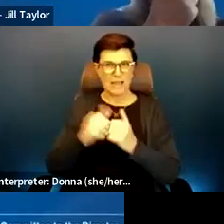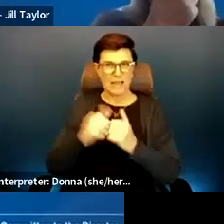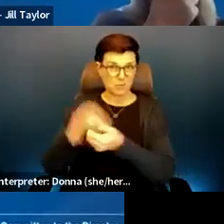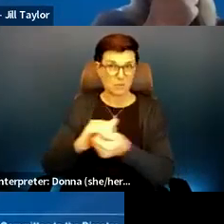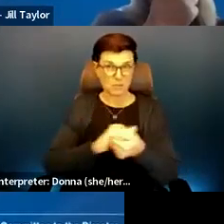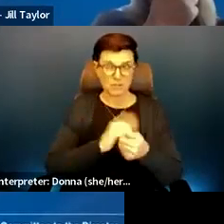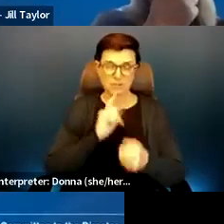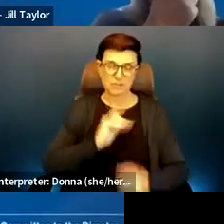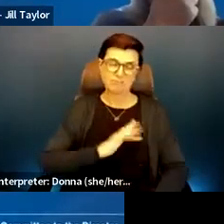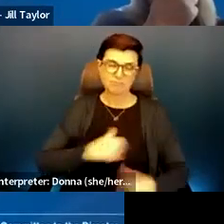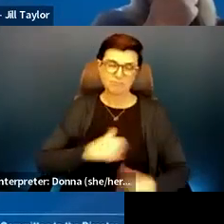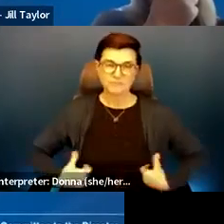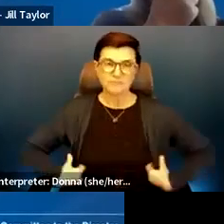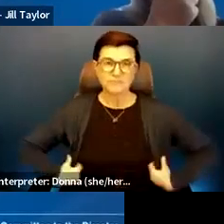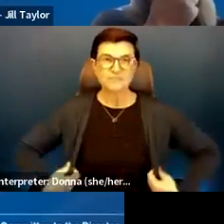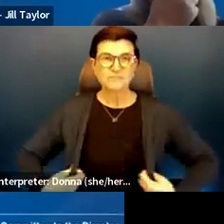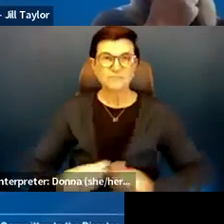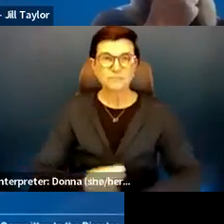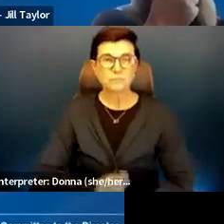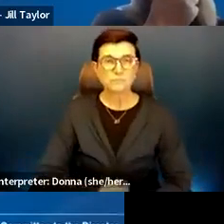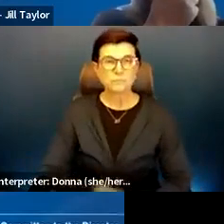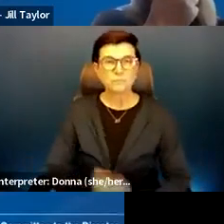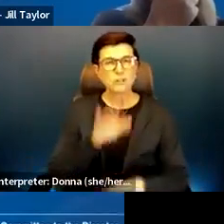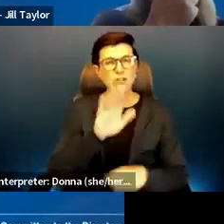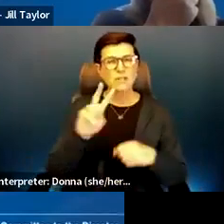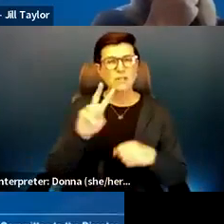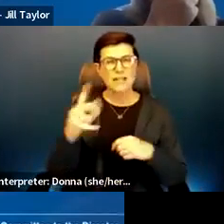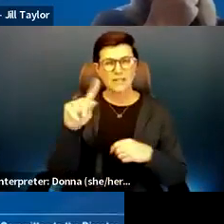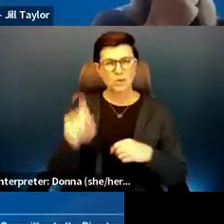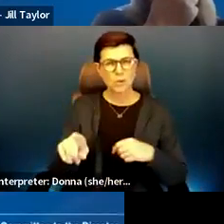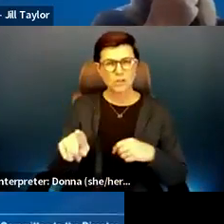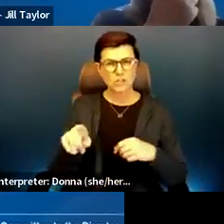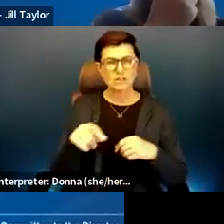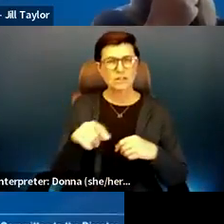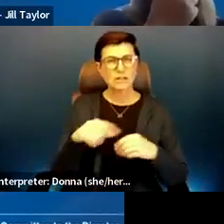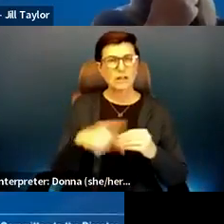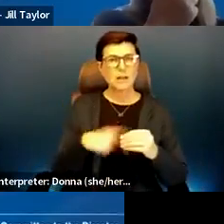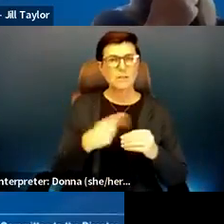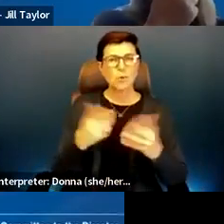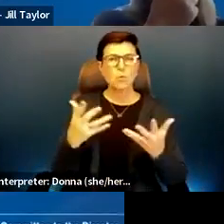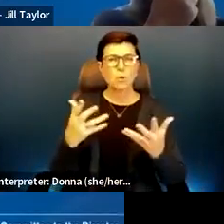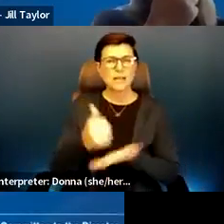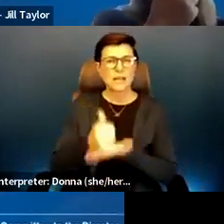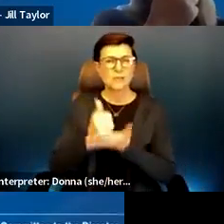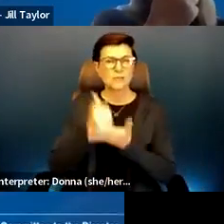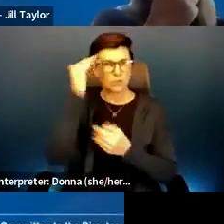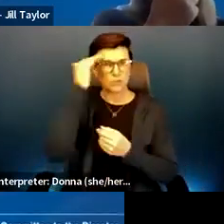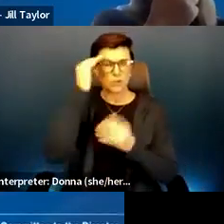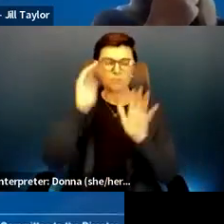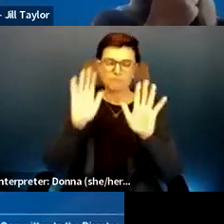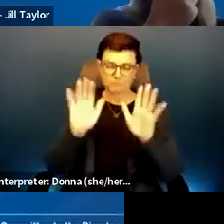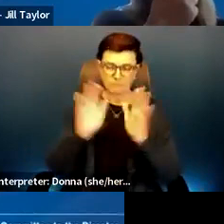So the second question, the bullet about things that would be helpful to learn about. We know that during the pandemic